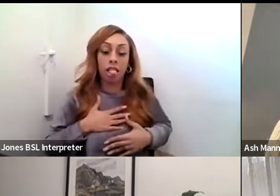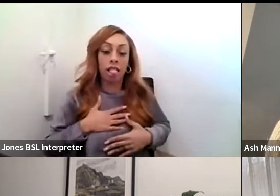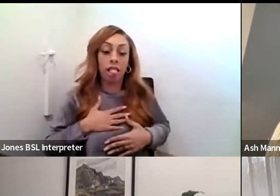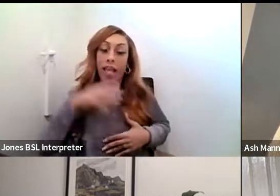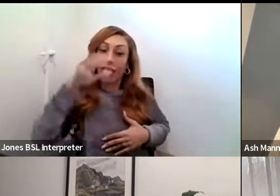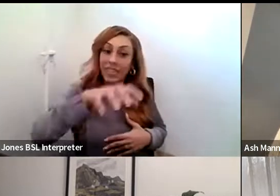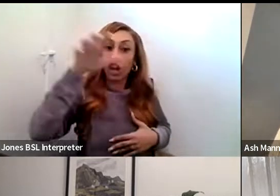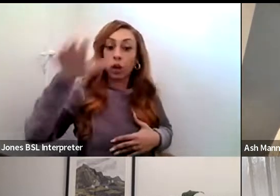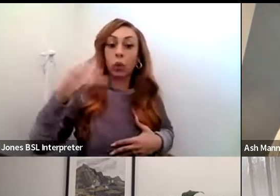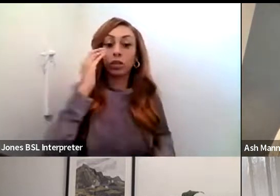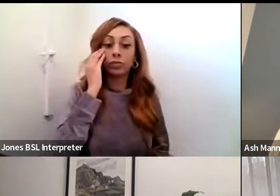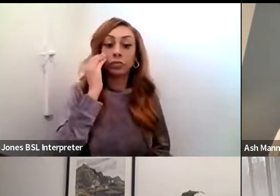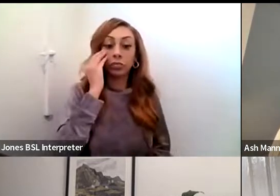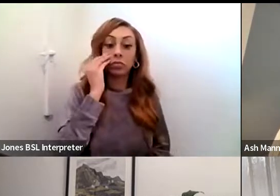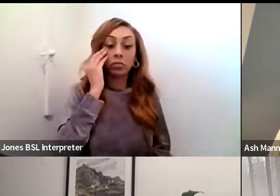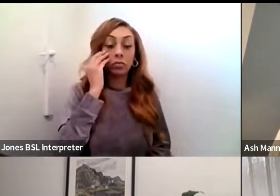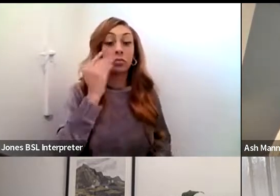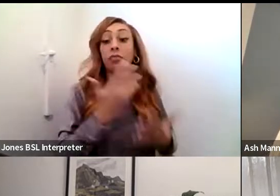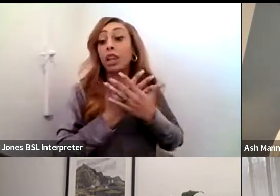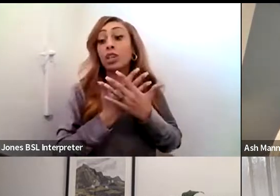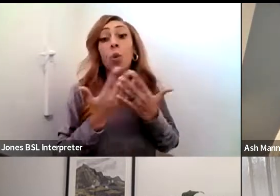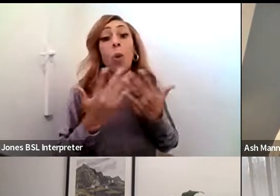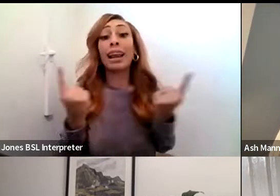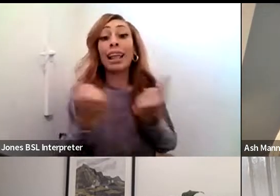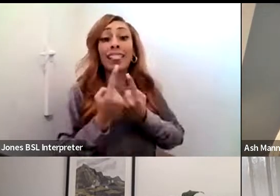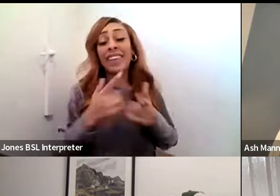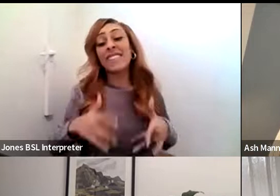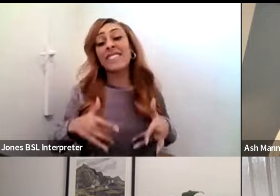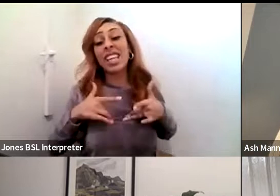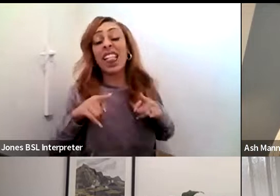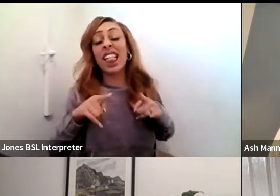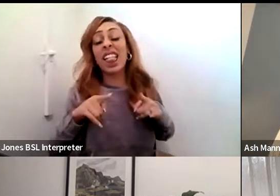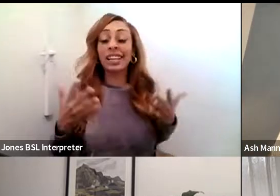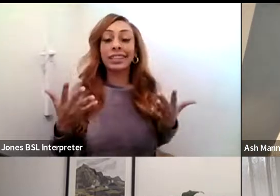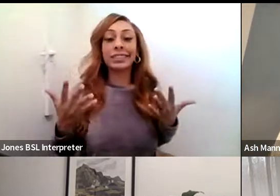I think as with so many things, it feels like the reluctance